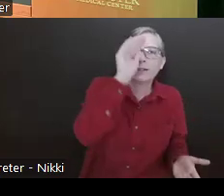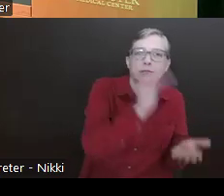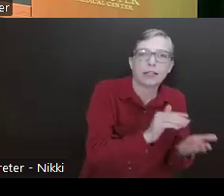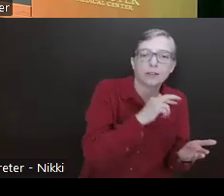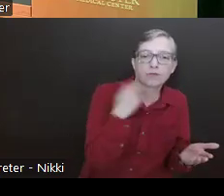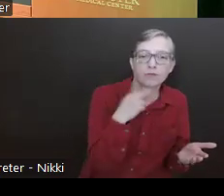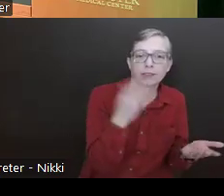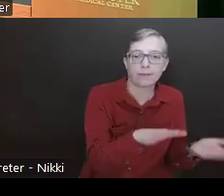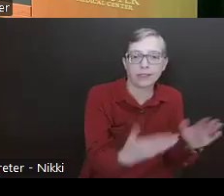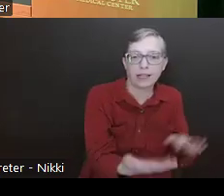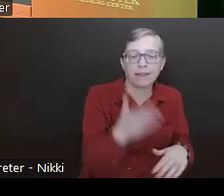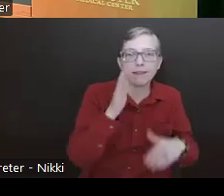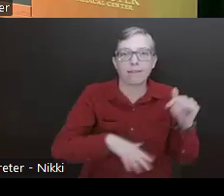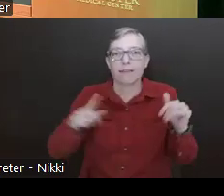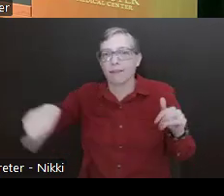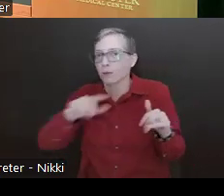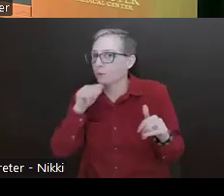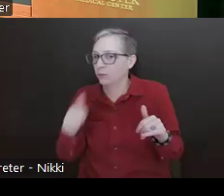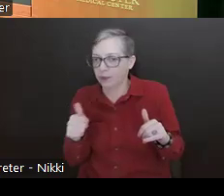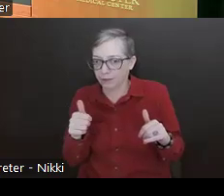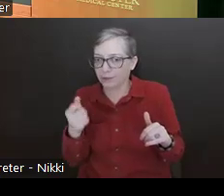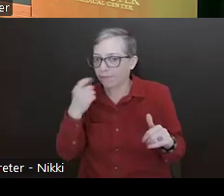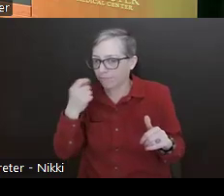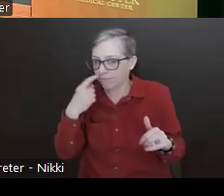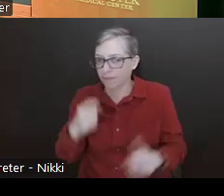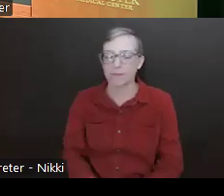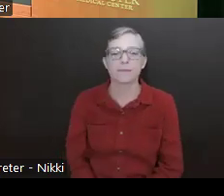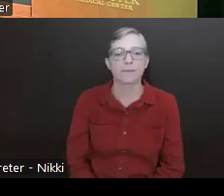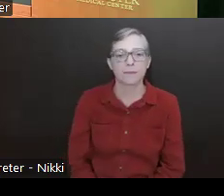registry studies that have been done looking at folks with cardiovascular disease or at risk of